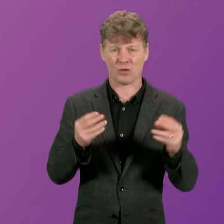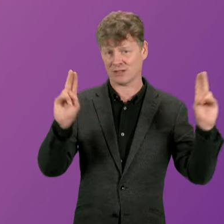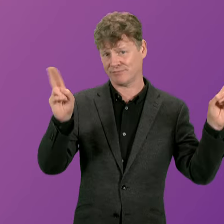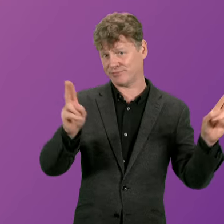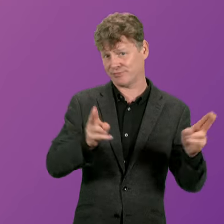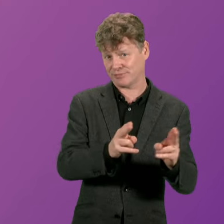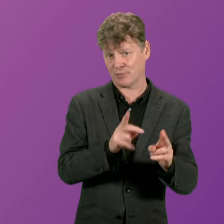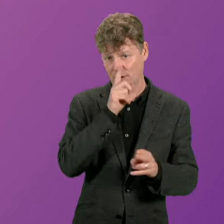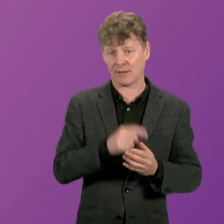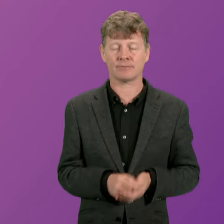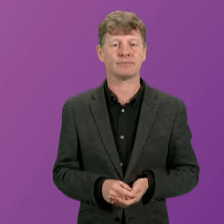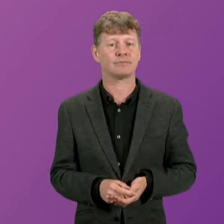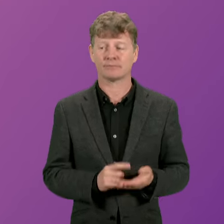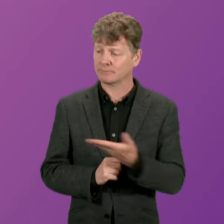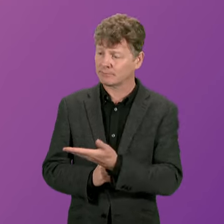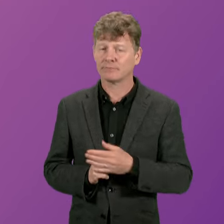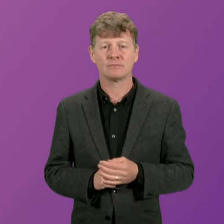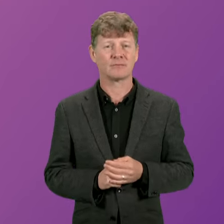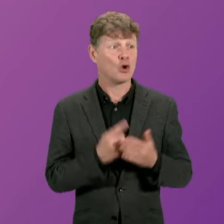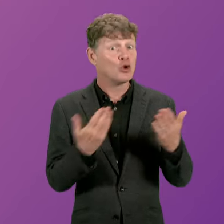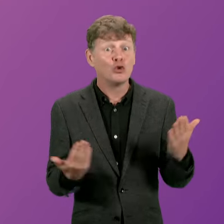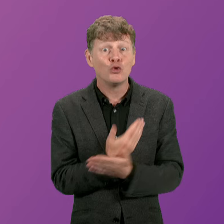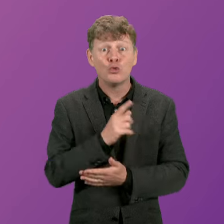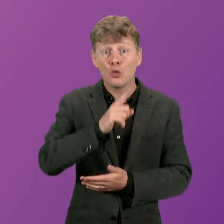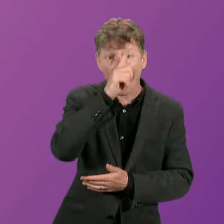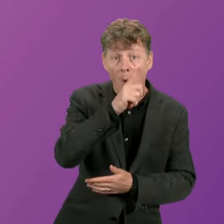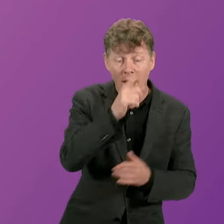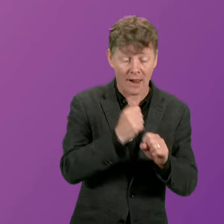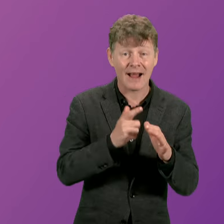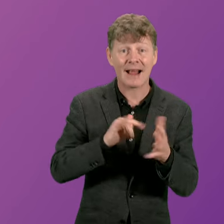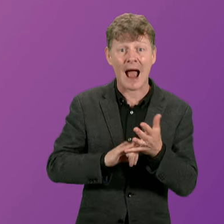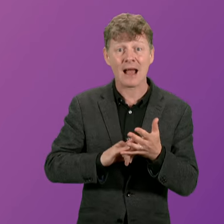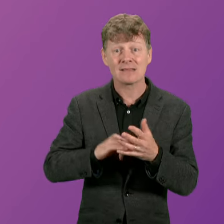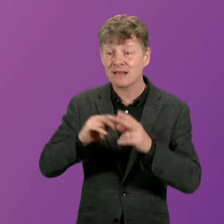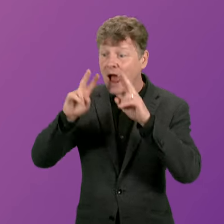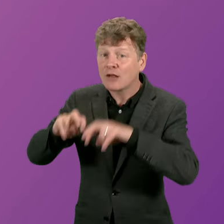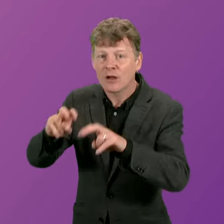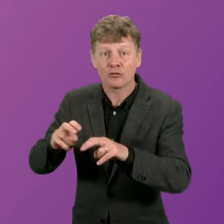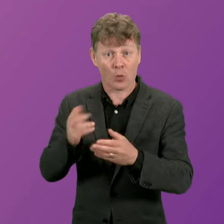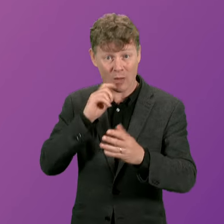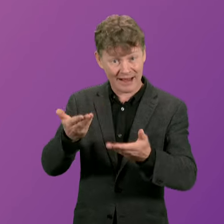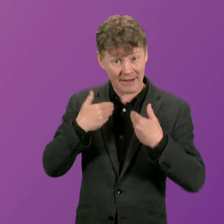New oil and gas exploration will not guarantee us energy security. There is no security for home